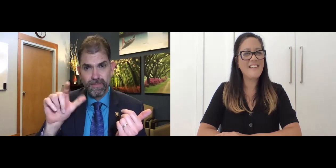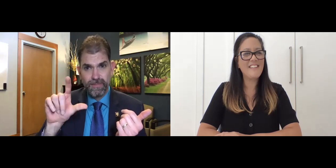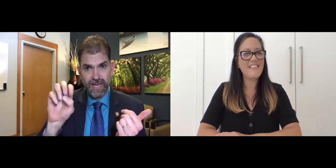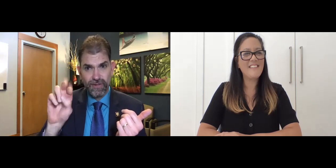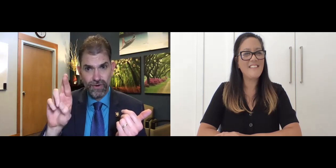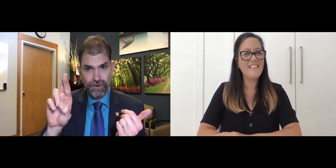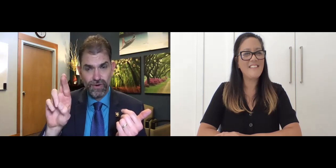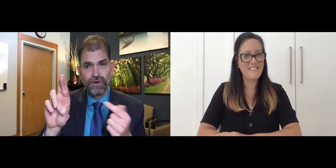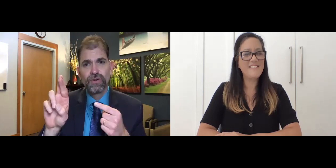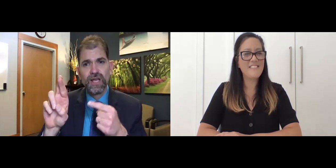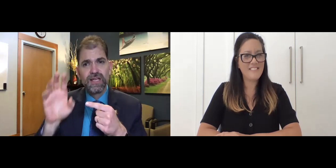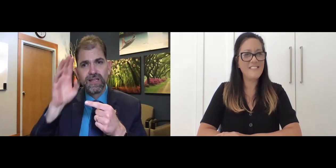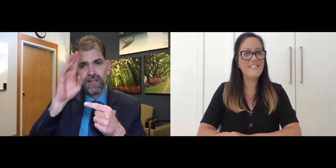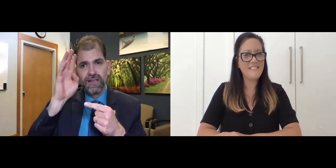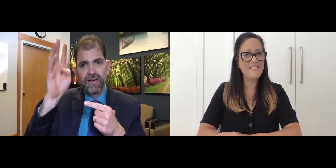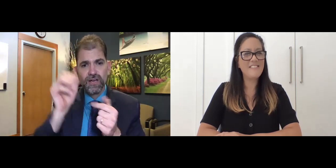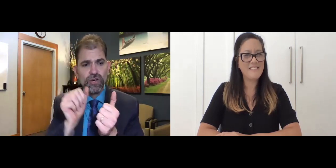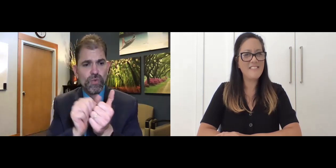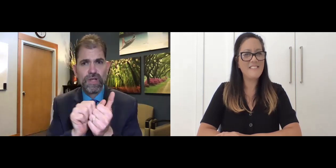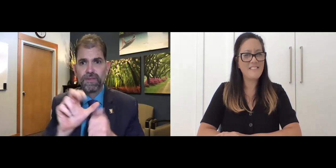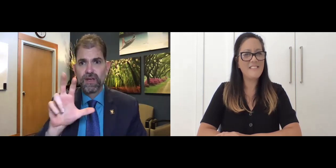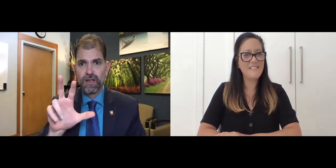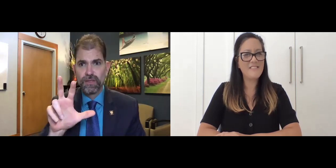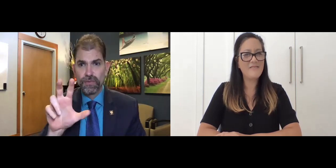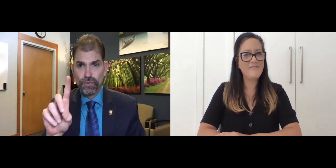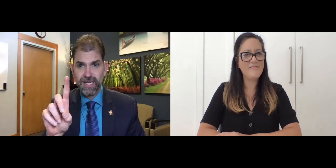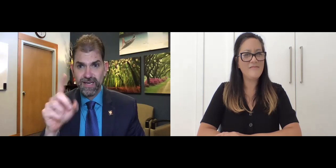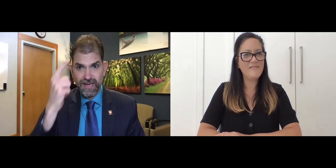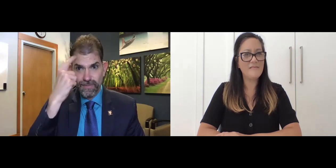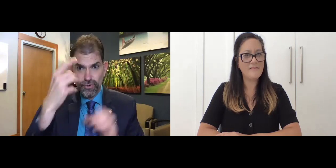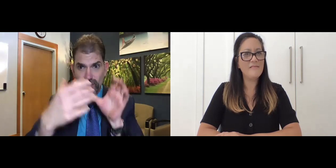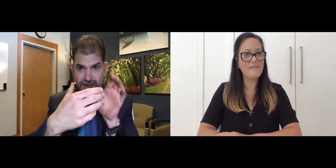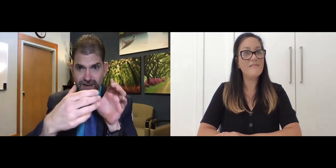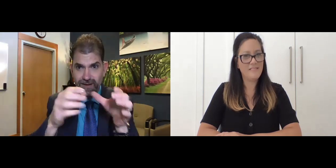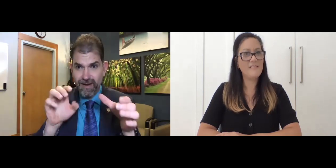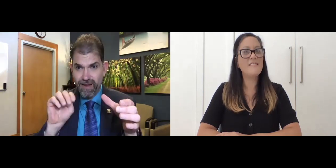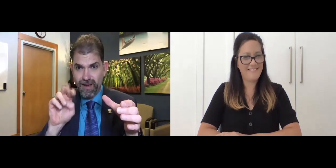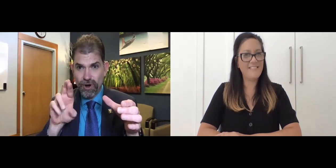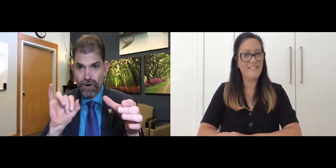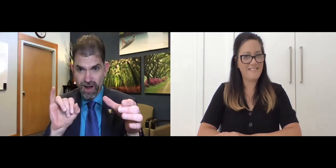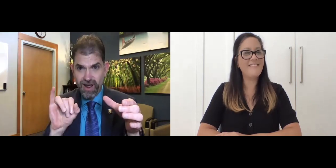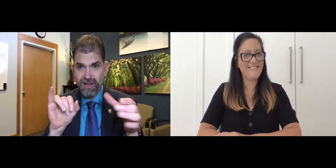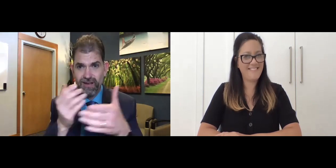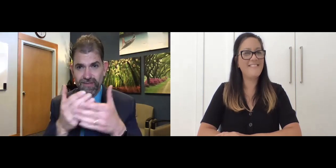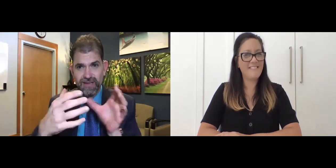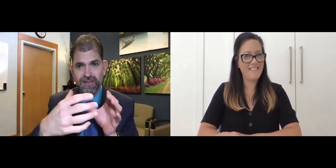was Dr. Erin Bigler, who came up with the 3D model of the brain,